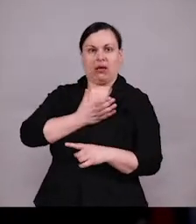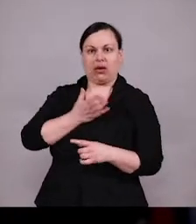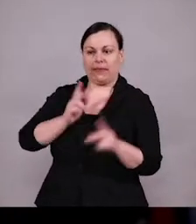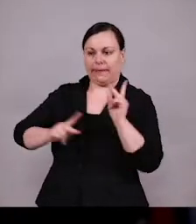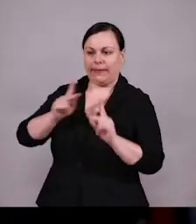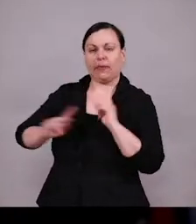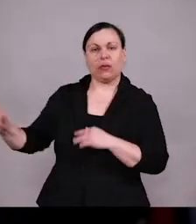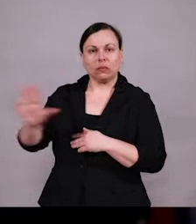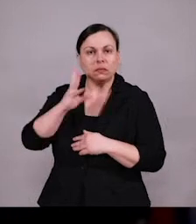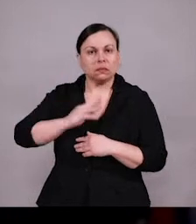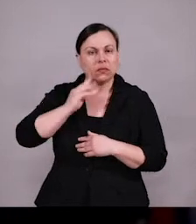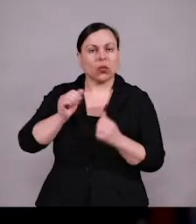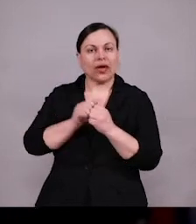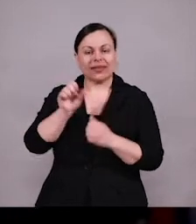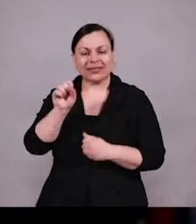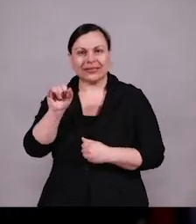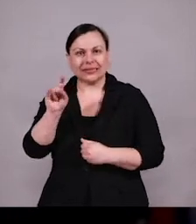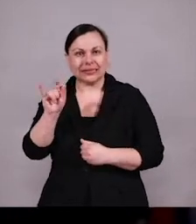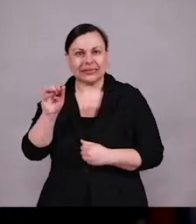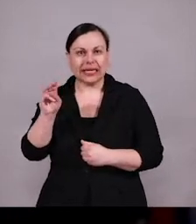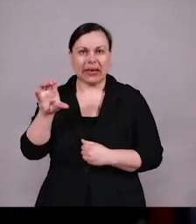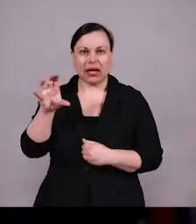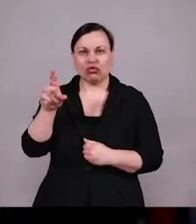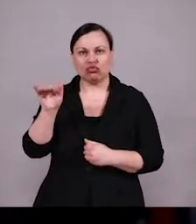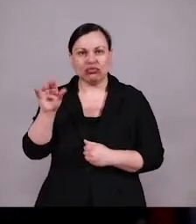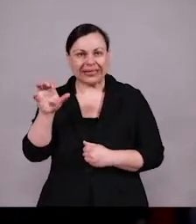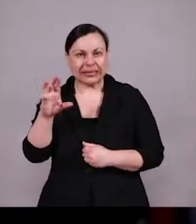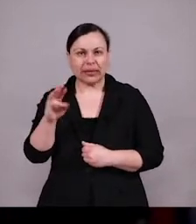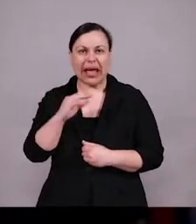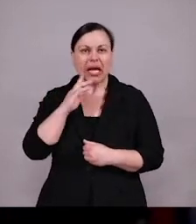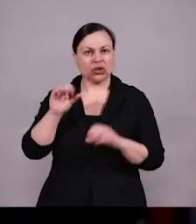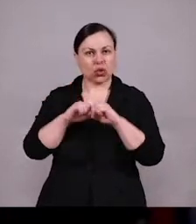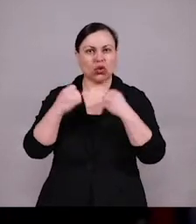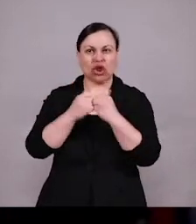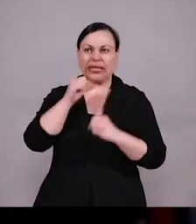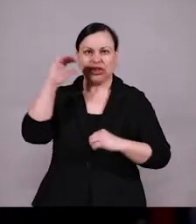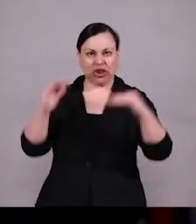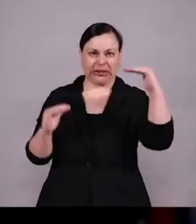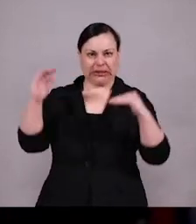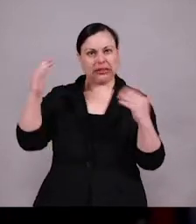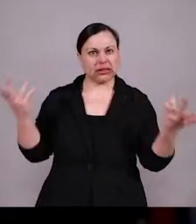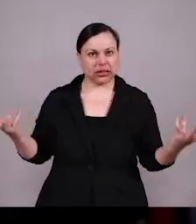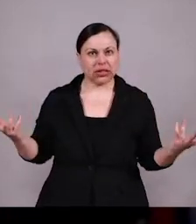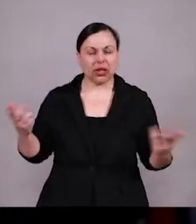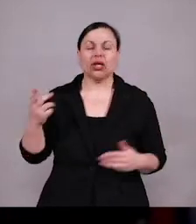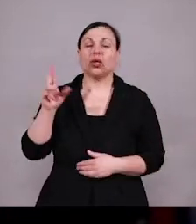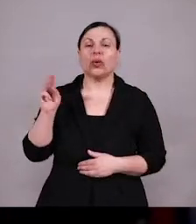of your experiences with systemic racism and social injustice. UNM joined the countless voices